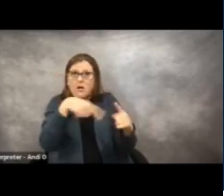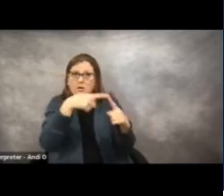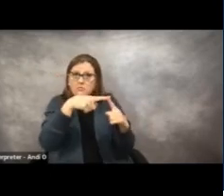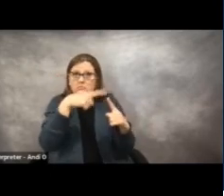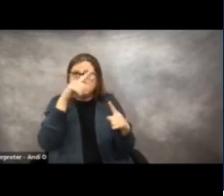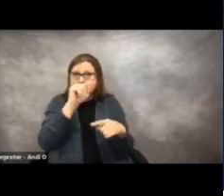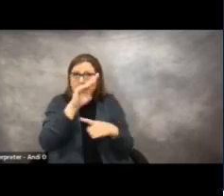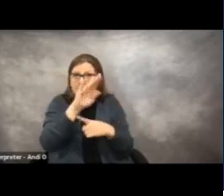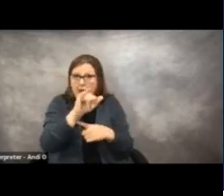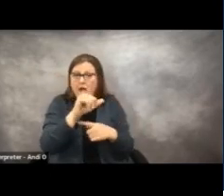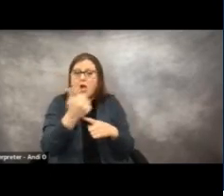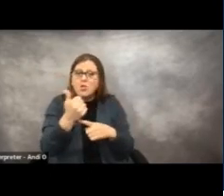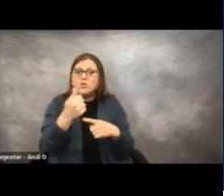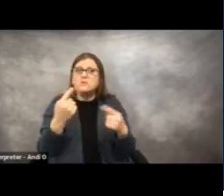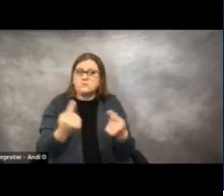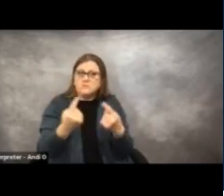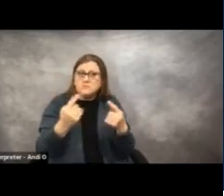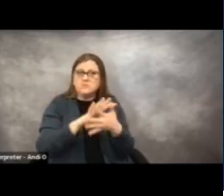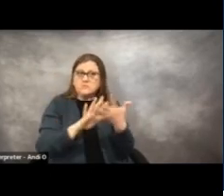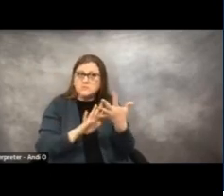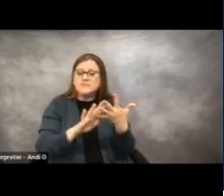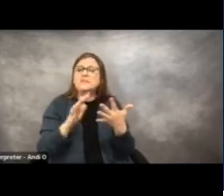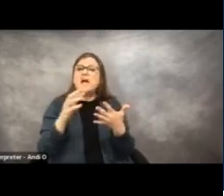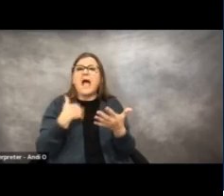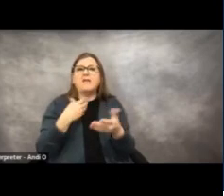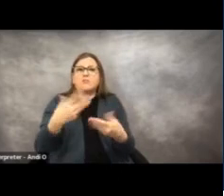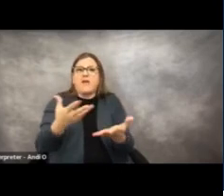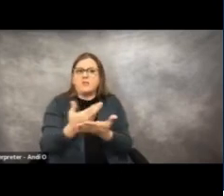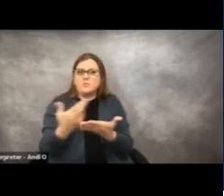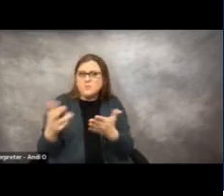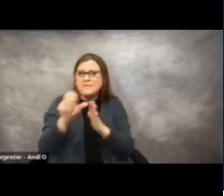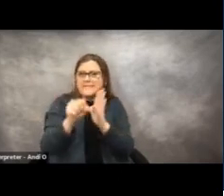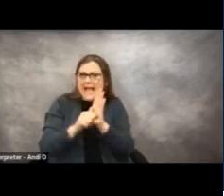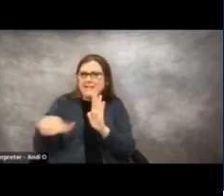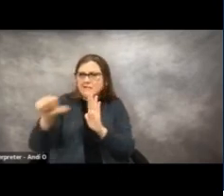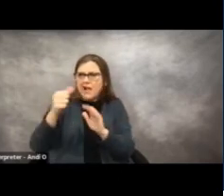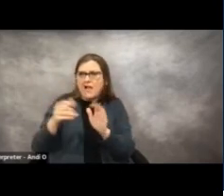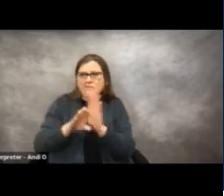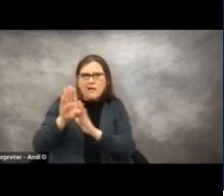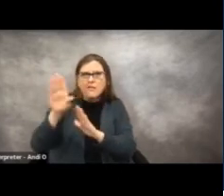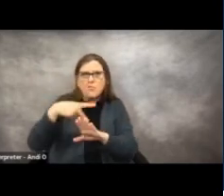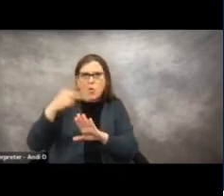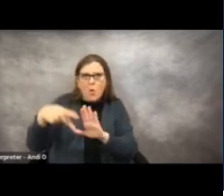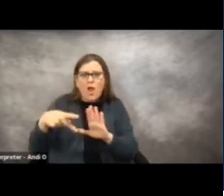resources for states to develop brain injury and foreign programming, the ad hoc workgroup didn't lose sight of